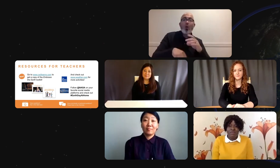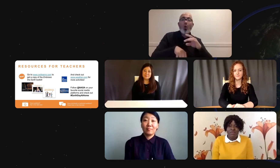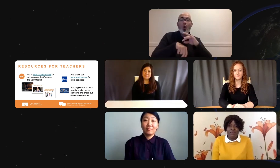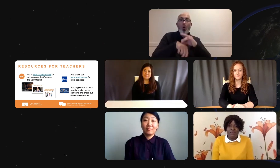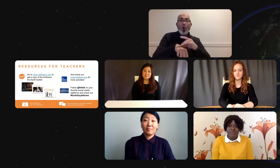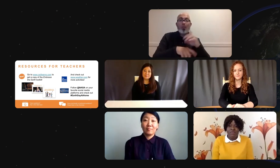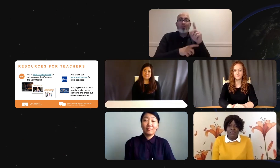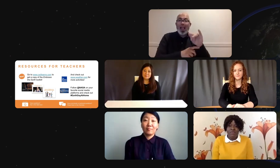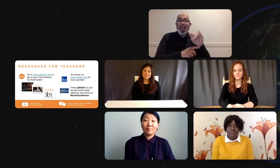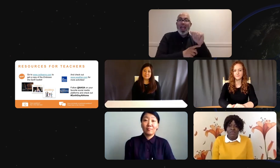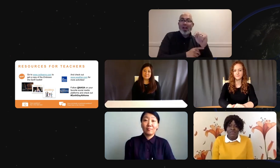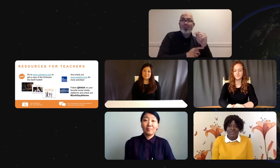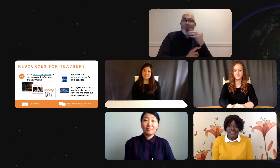Day.